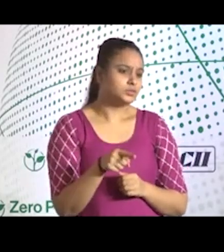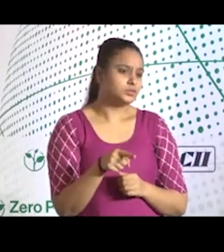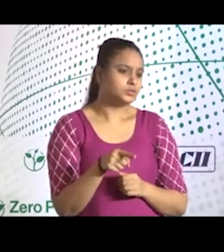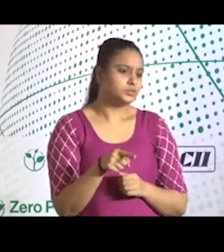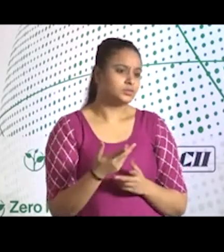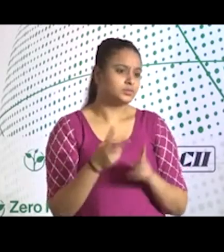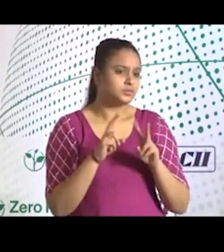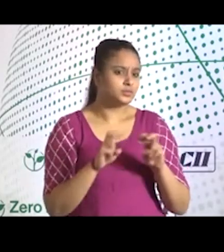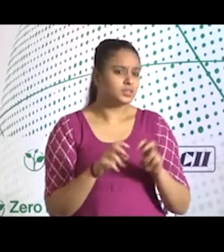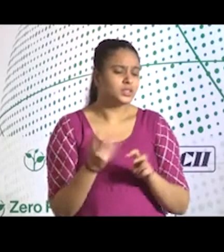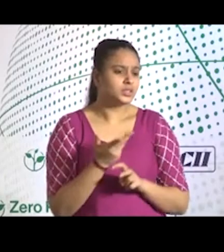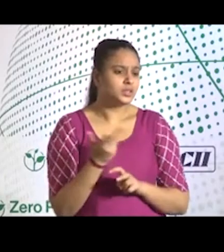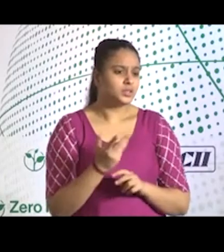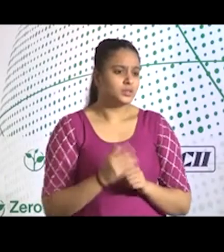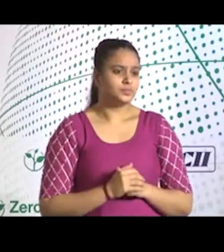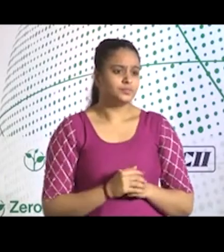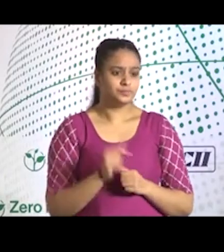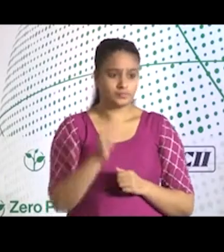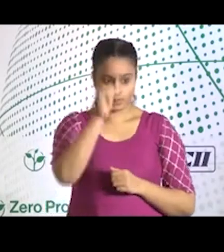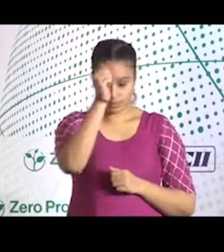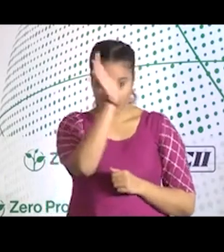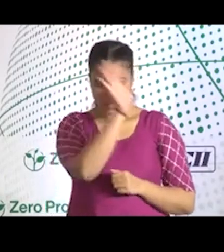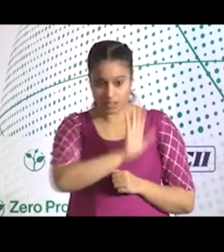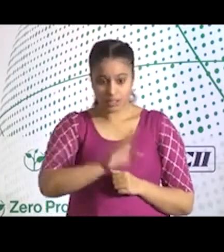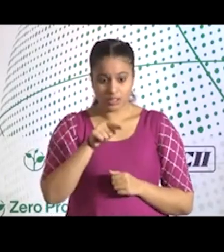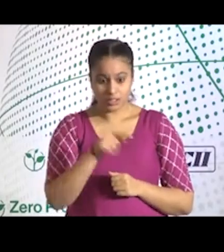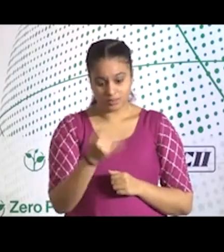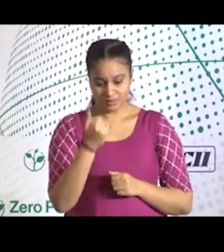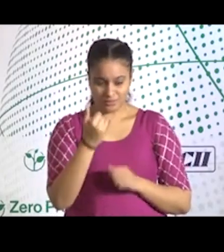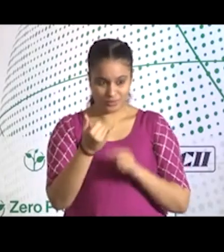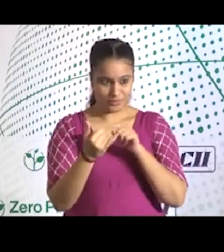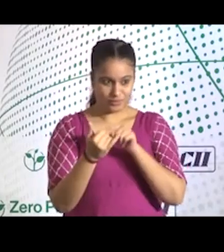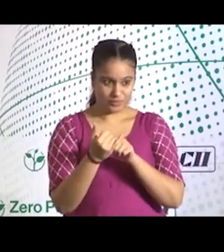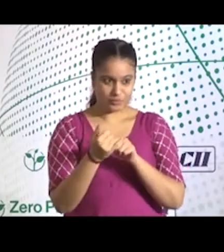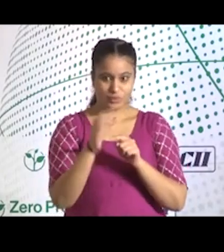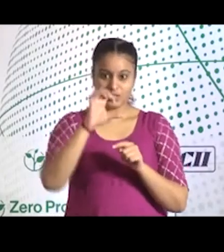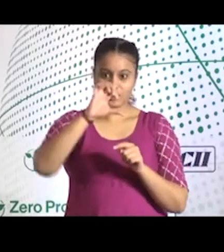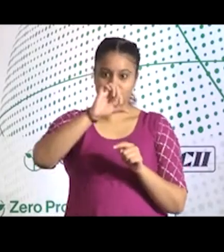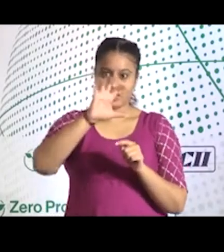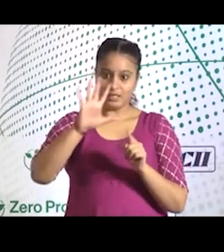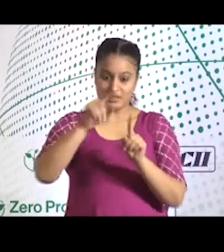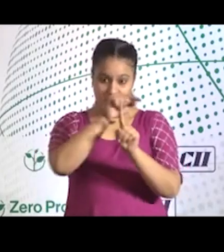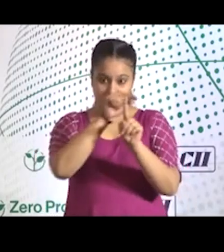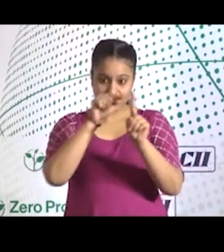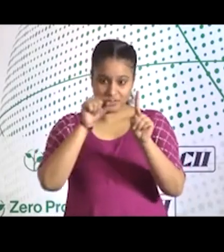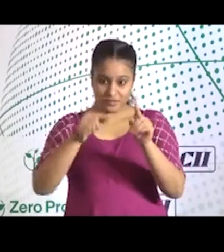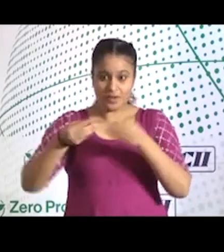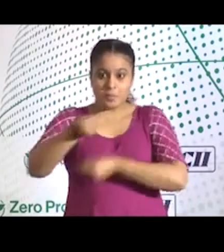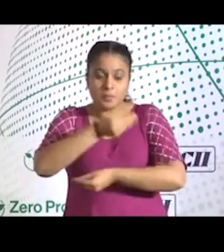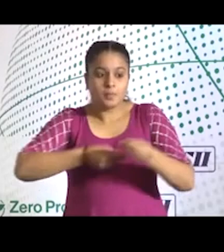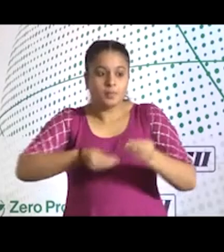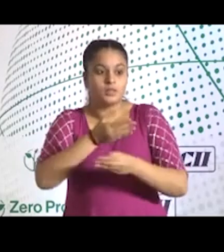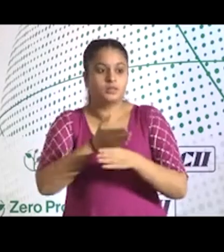We found that in India, where Android has a 95% plus market share,